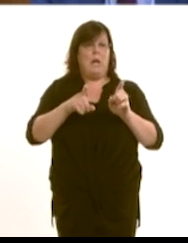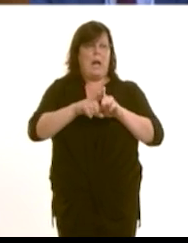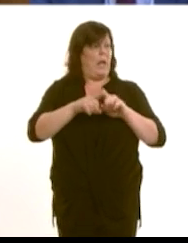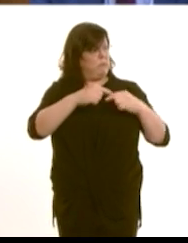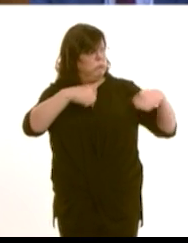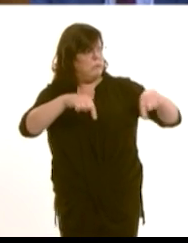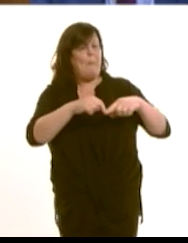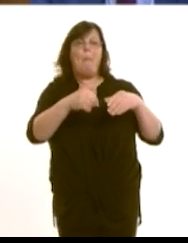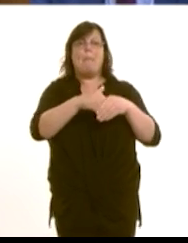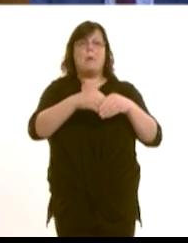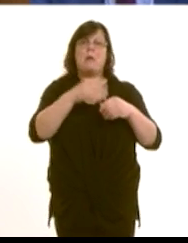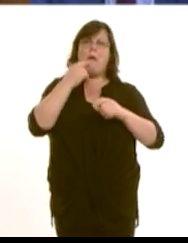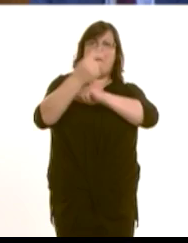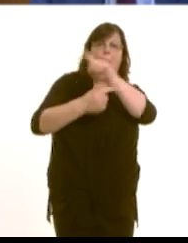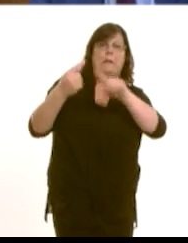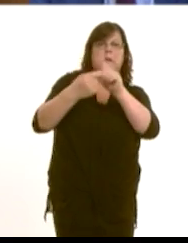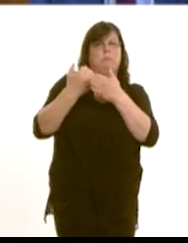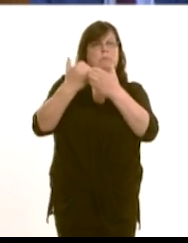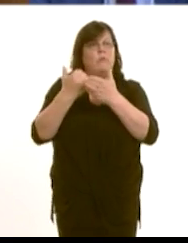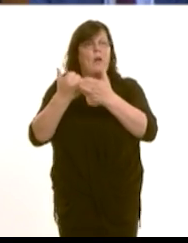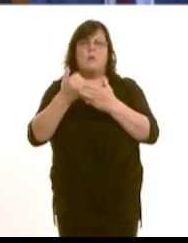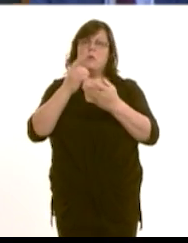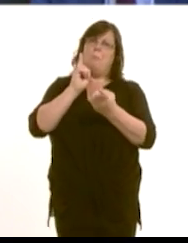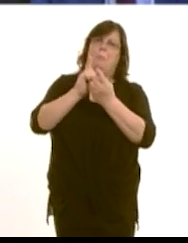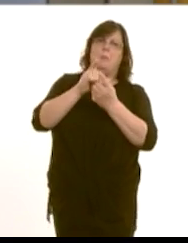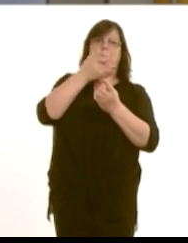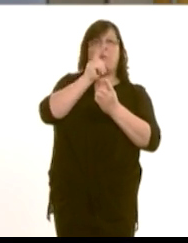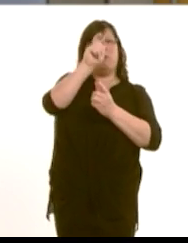hold surgeries in my constituency in order to listen to the views of my constituents.